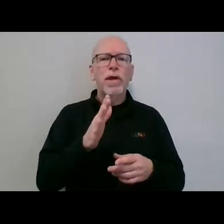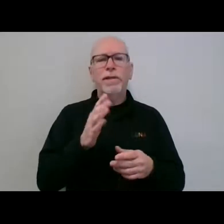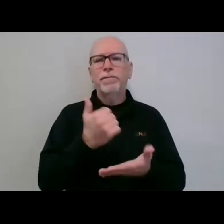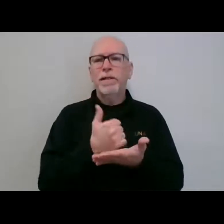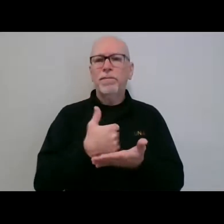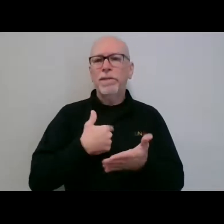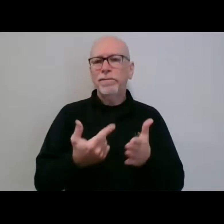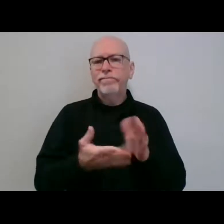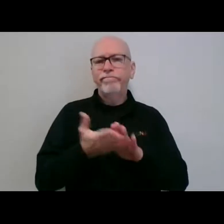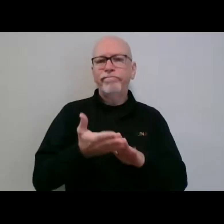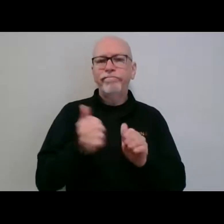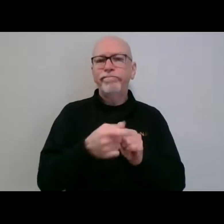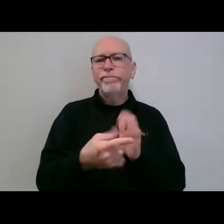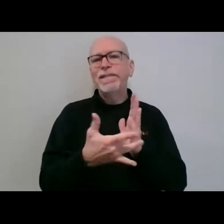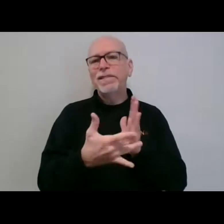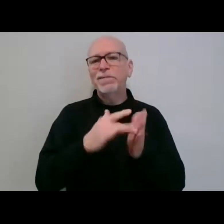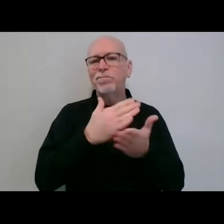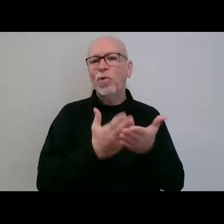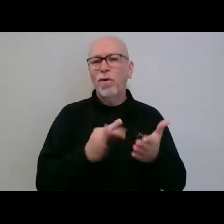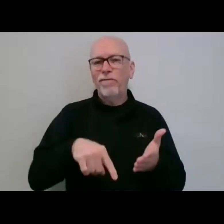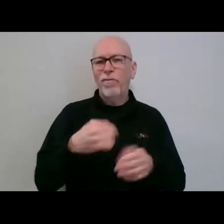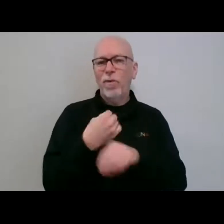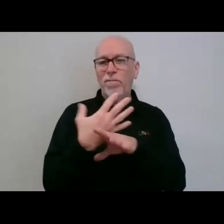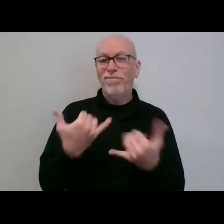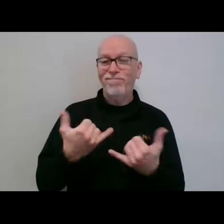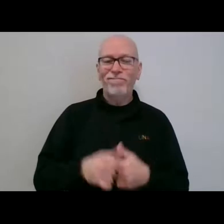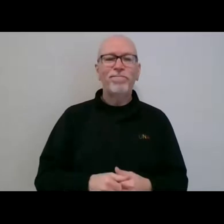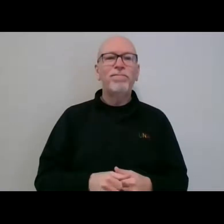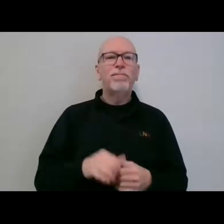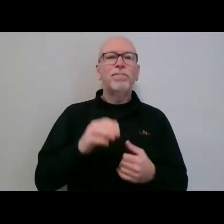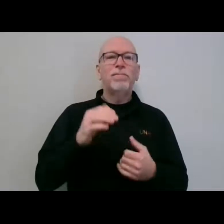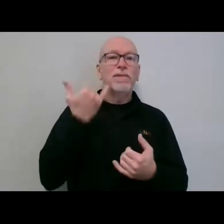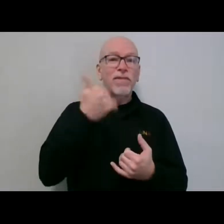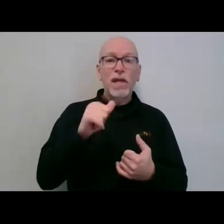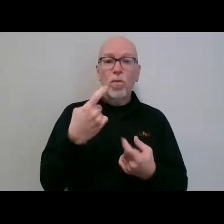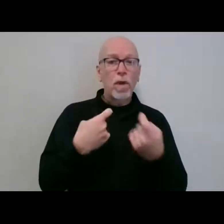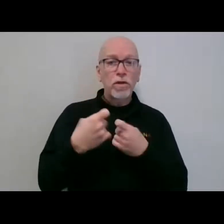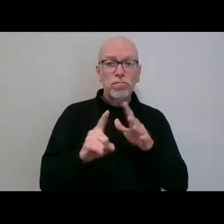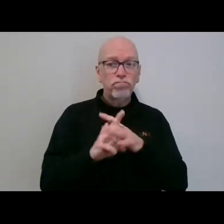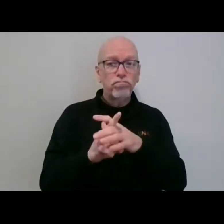with the technical side of the webinar today. So as questions come in, or if there are any issues